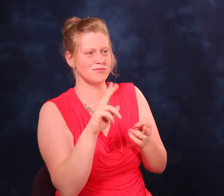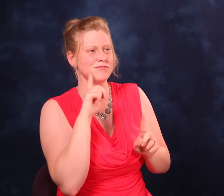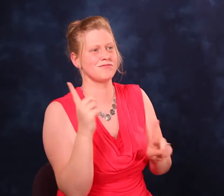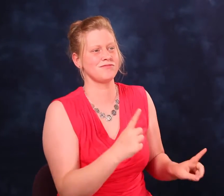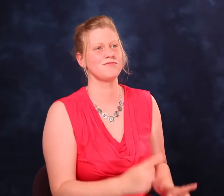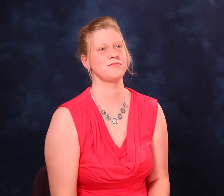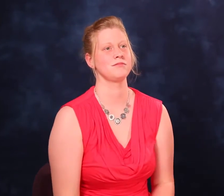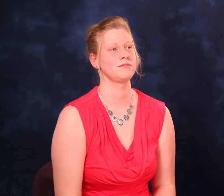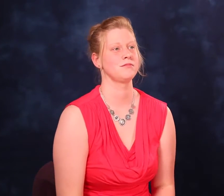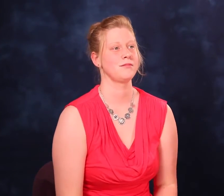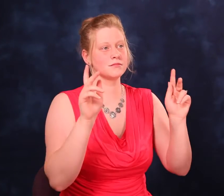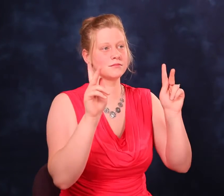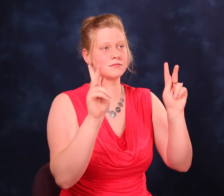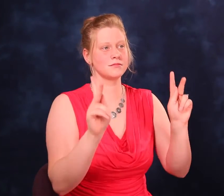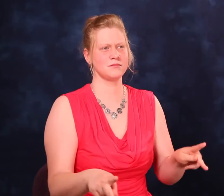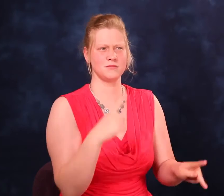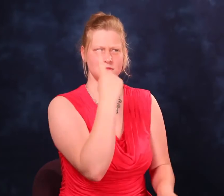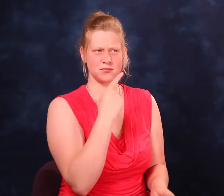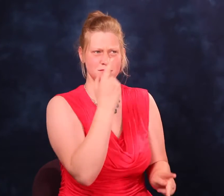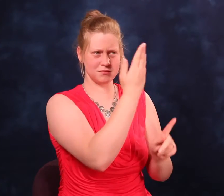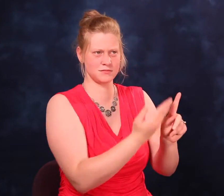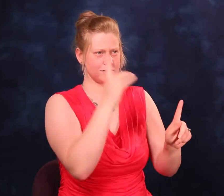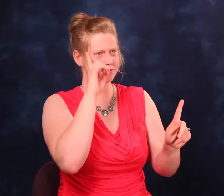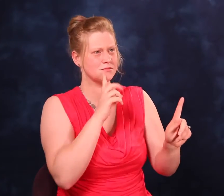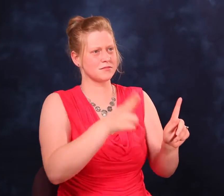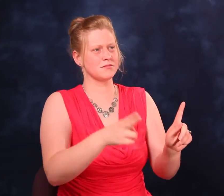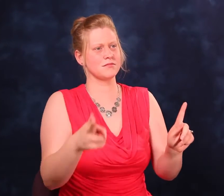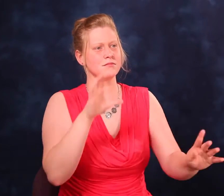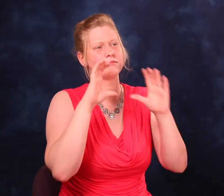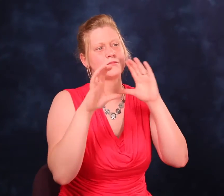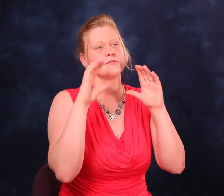test results. Persons who are deaf or hard-of-hearing